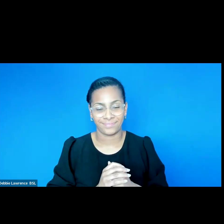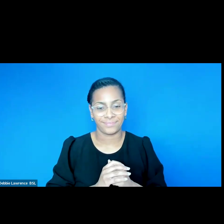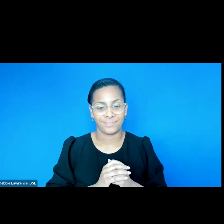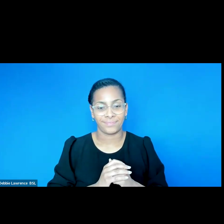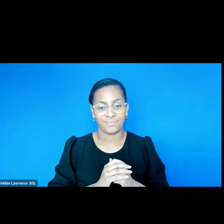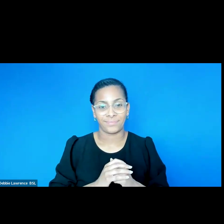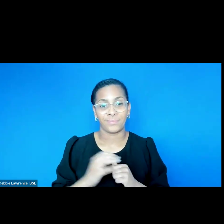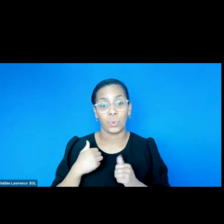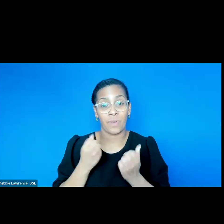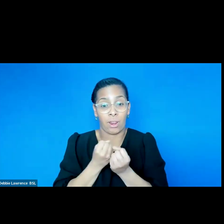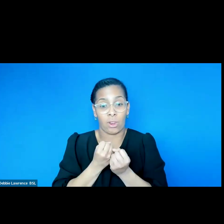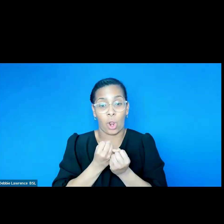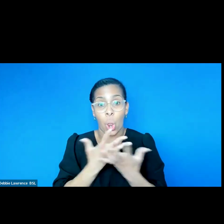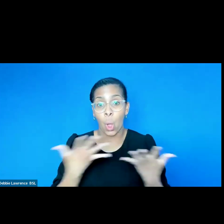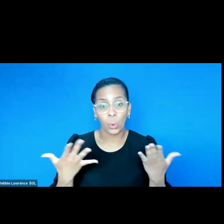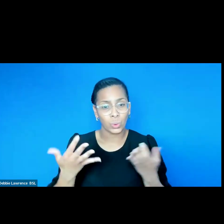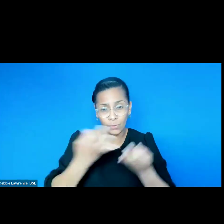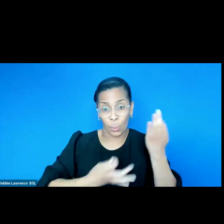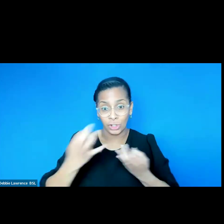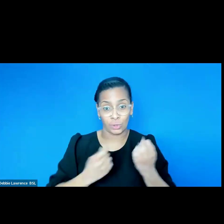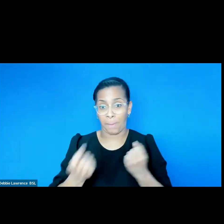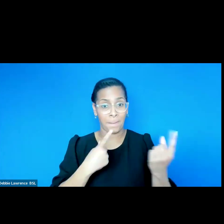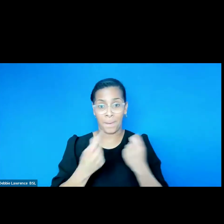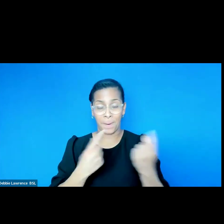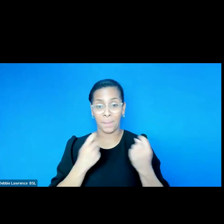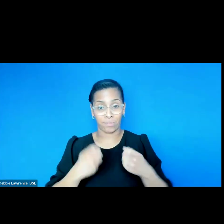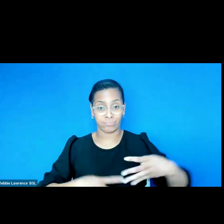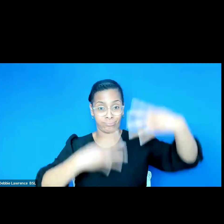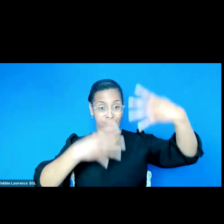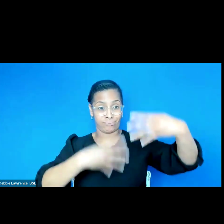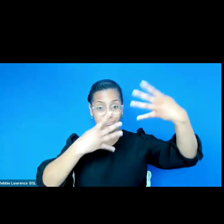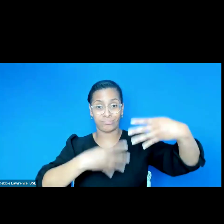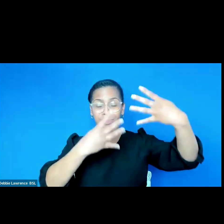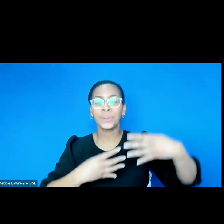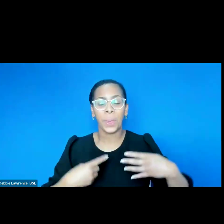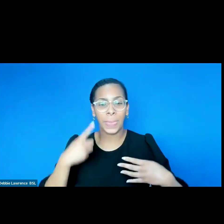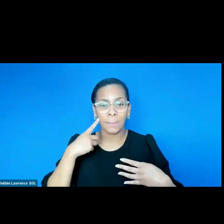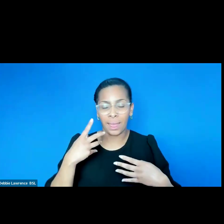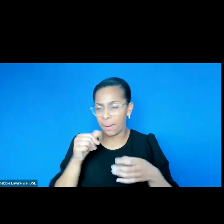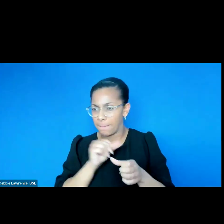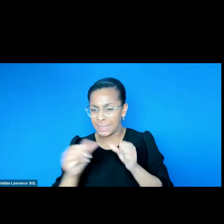questions coming in, so I'm just trying to think how best to sort of group them. I think perhaps